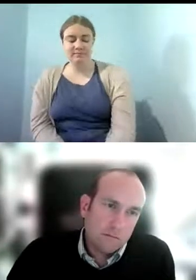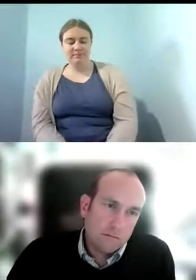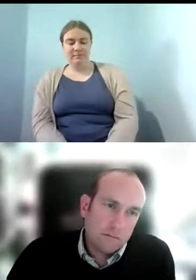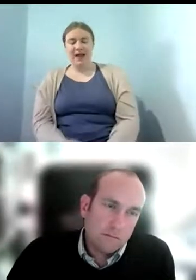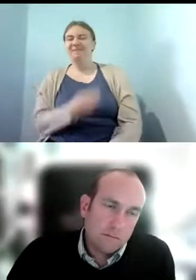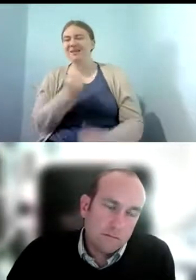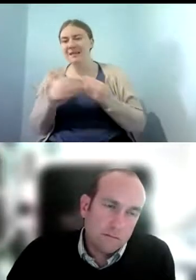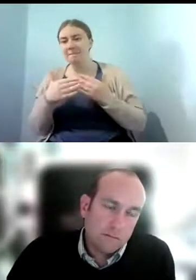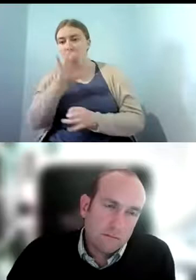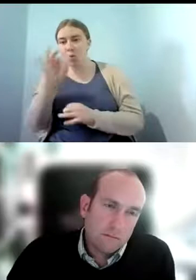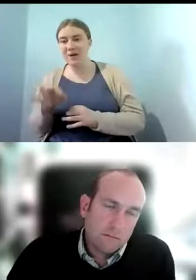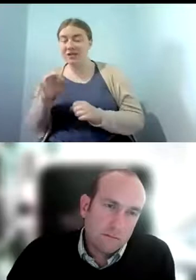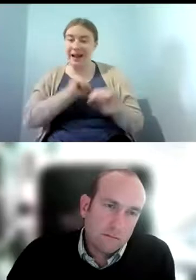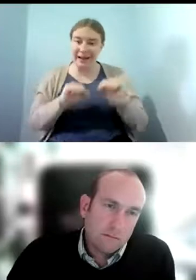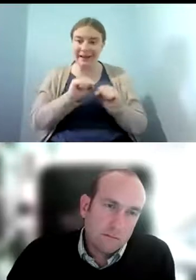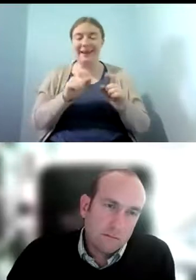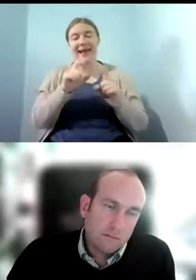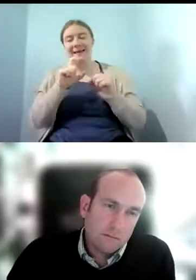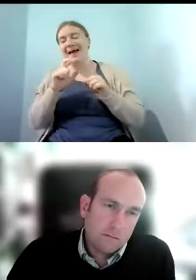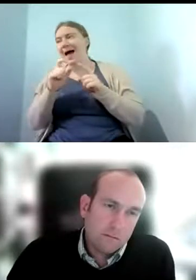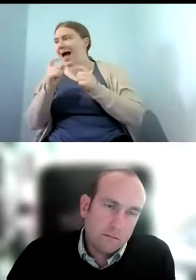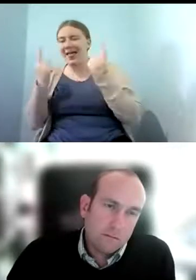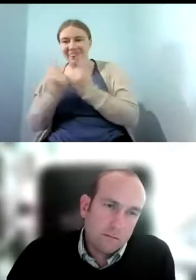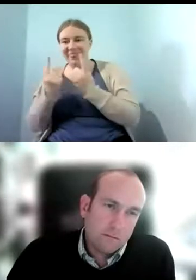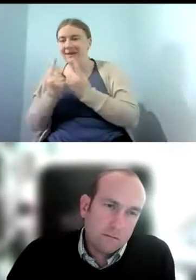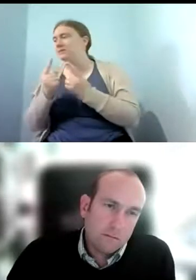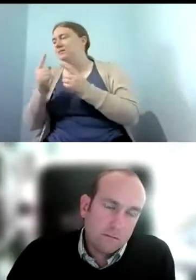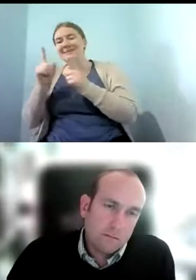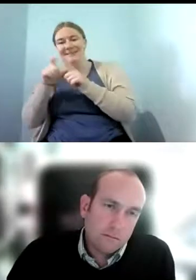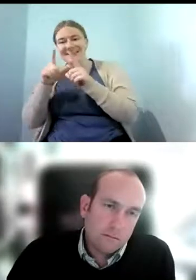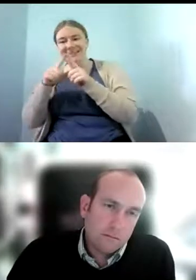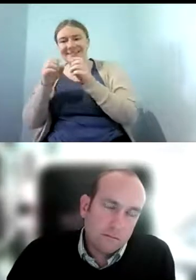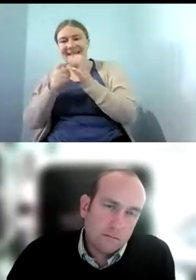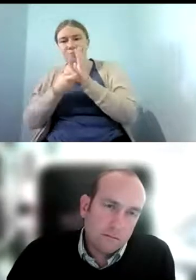moe's asking how will debris be removed from between the sections and christopher's asking